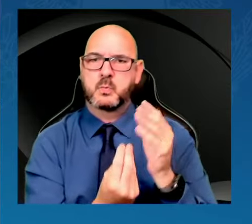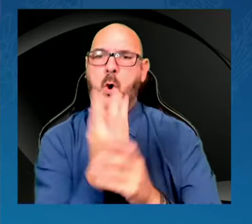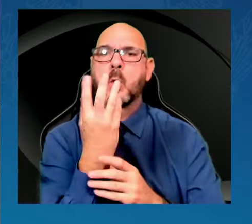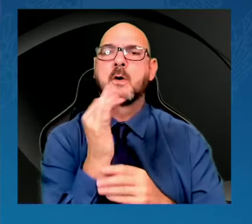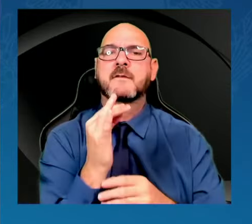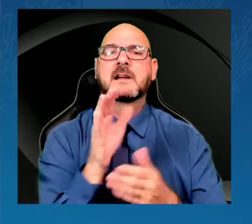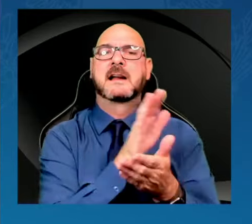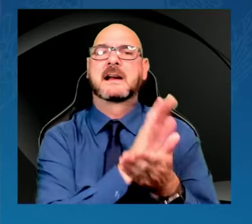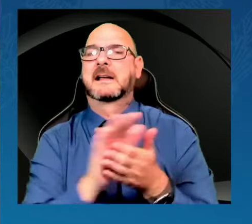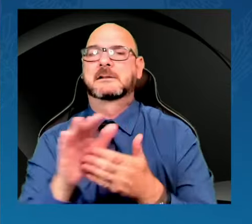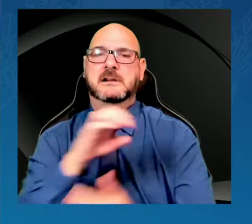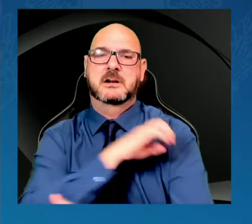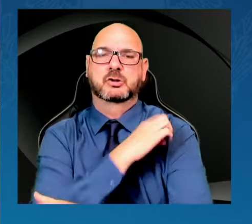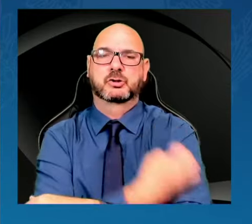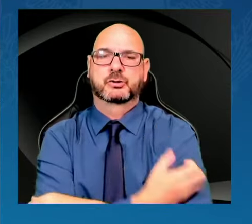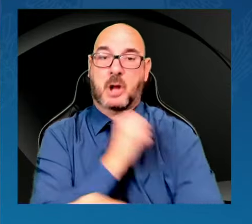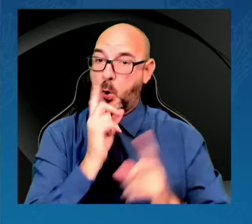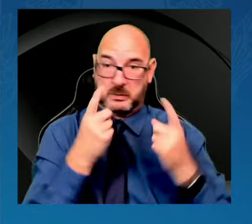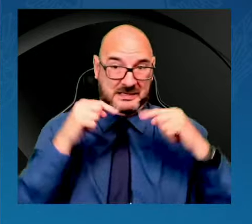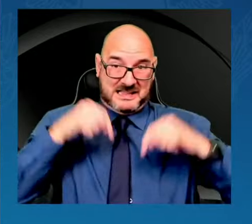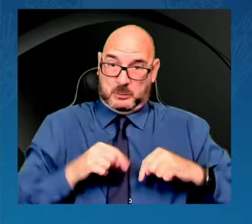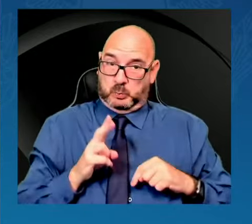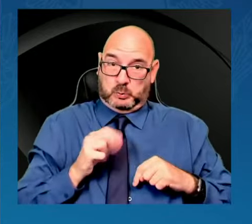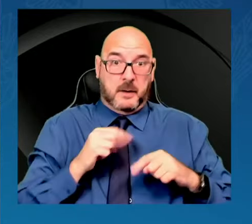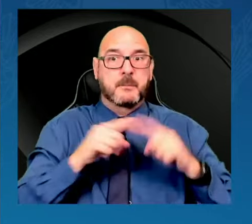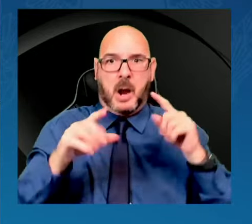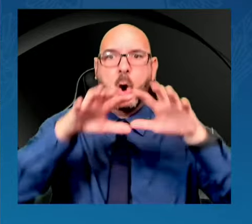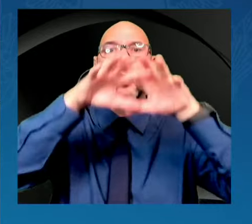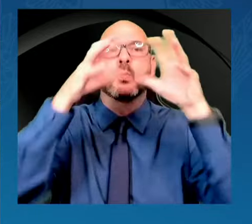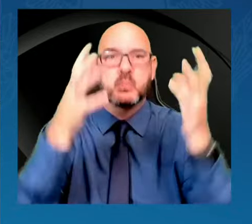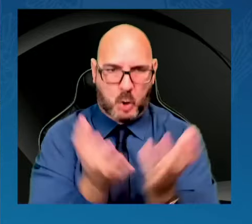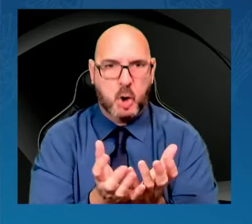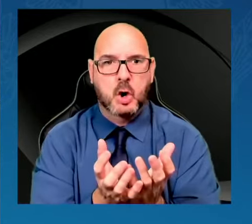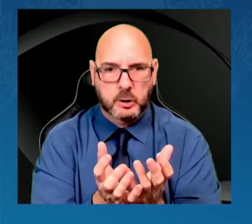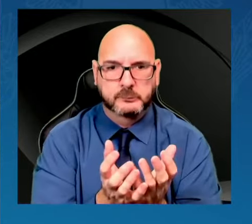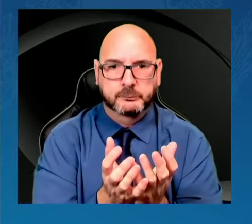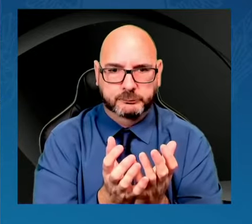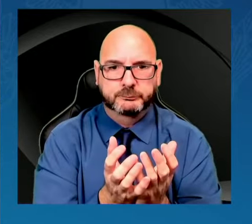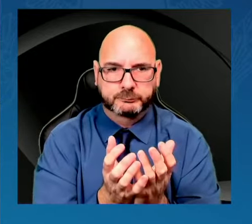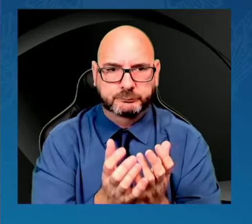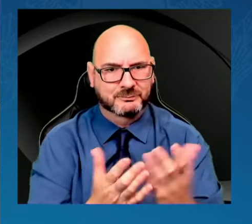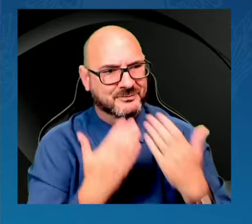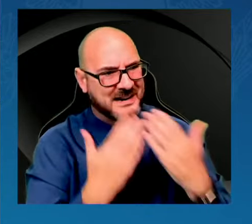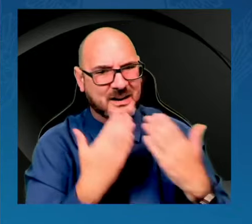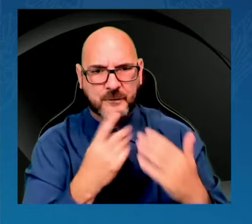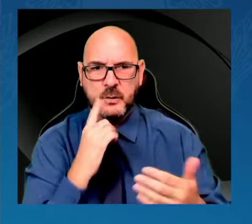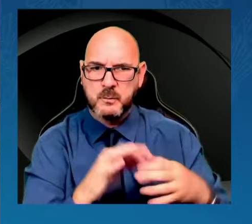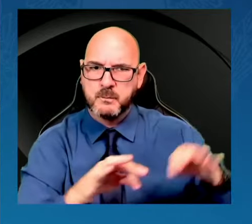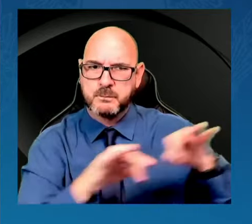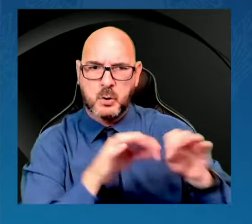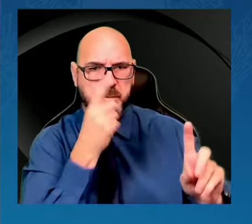Representative Pettersen: And that's such an important point, is that we're finally leading the world in this space. The Vice President: Yeah. Representative Pettersen: We are long overdue.